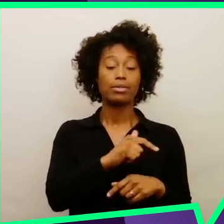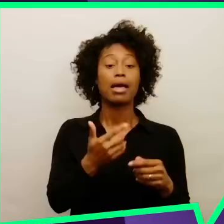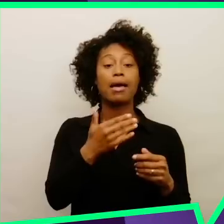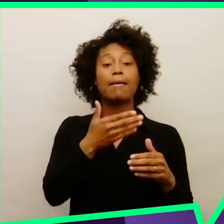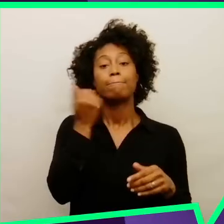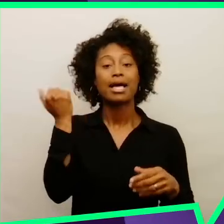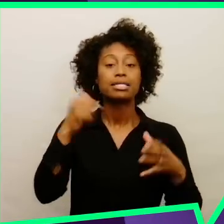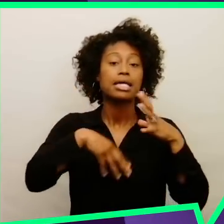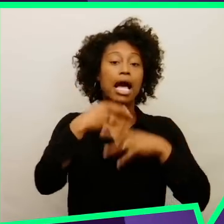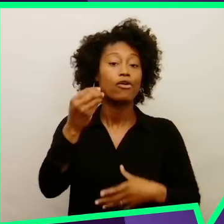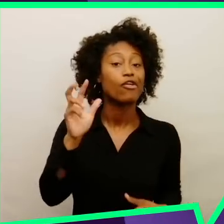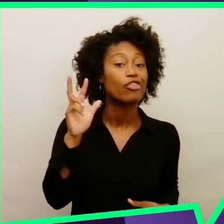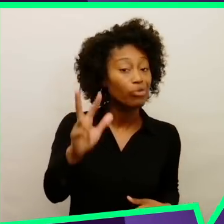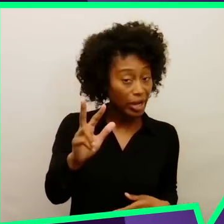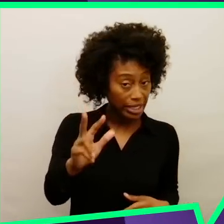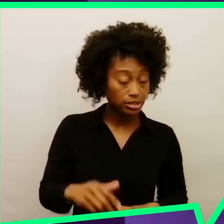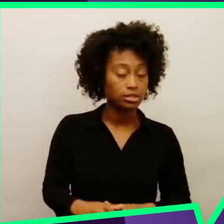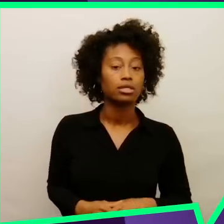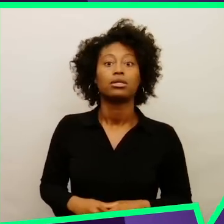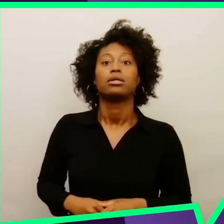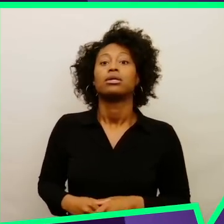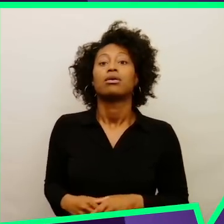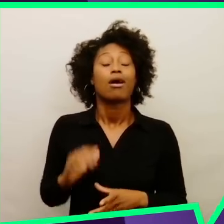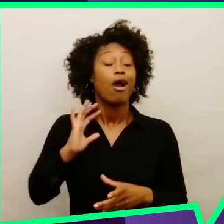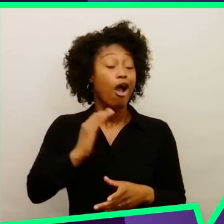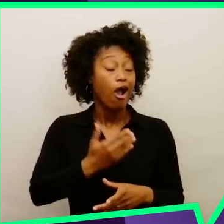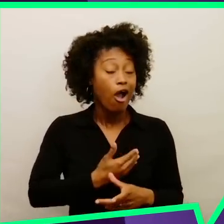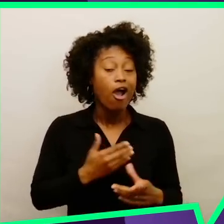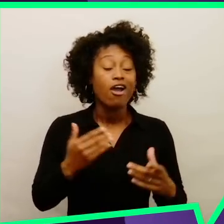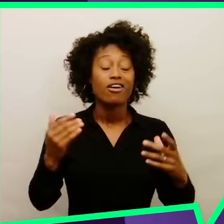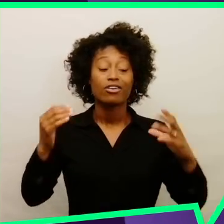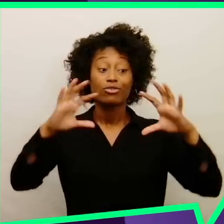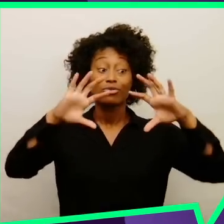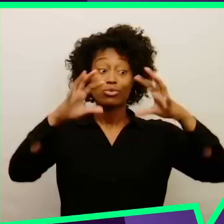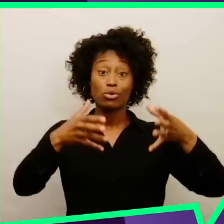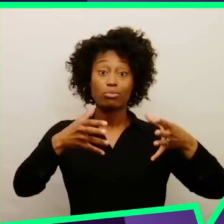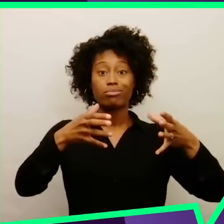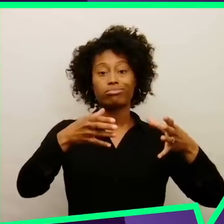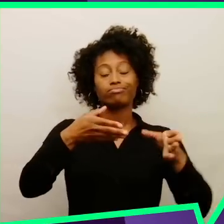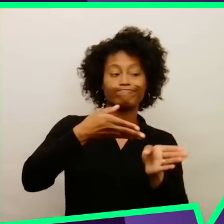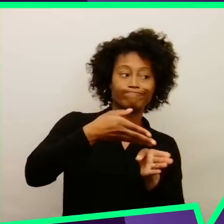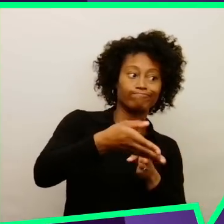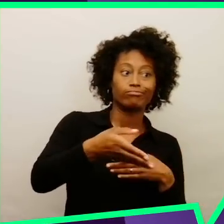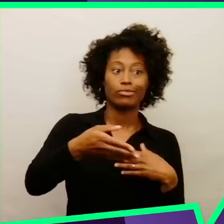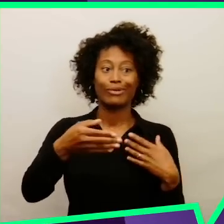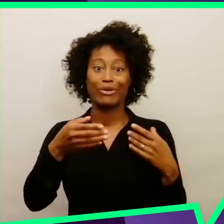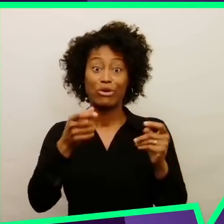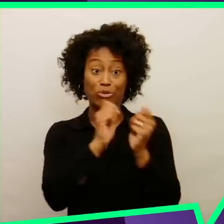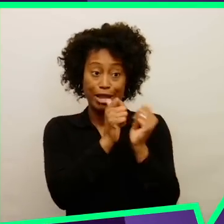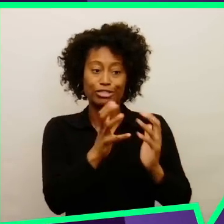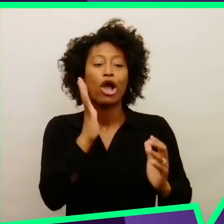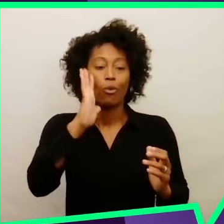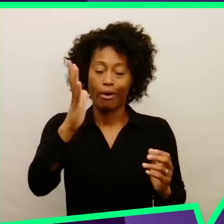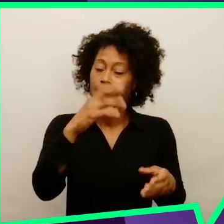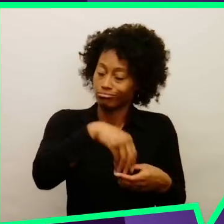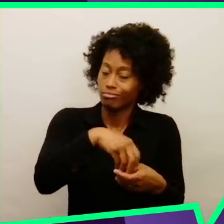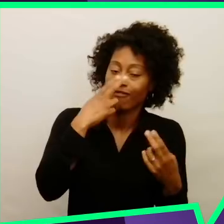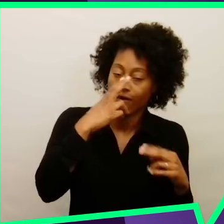Our entire field of racers are going to have fun today. That's the entire point of today is to have some fun and really